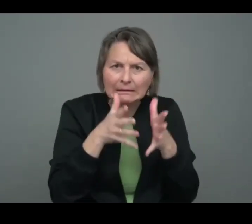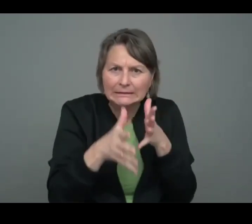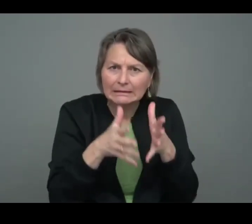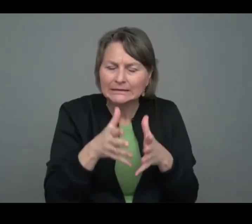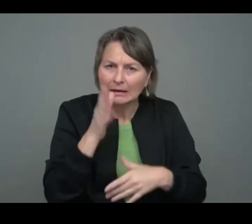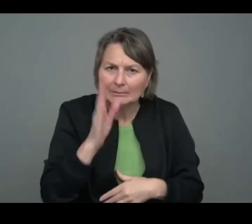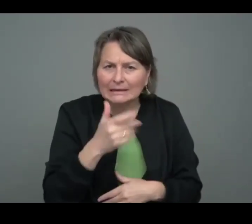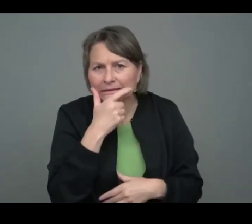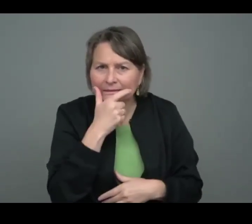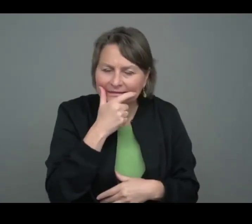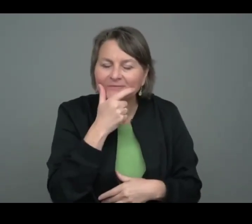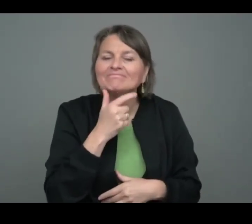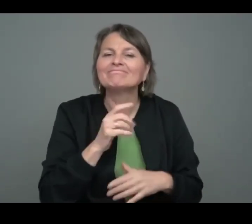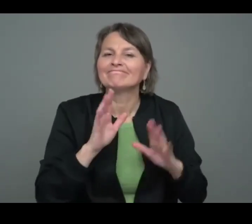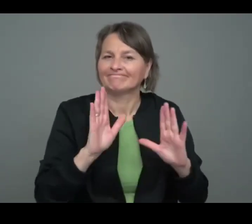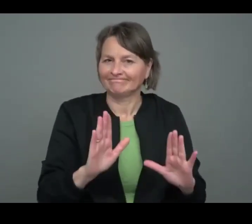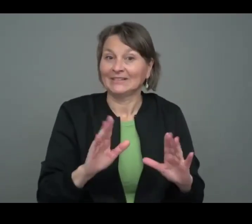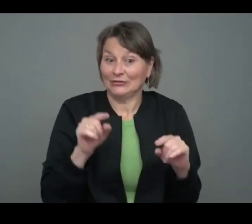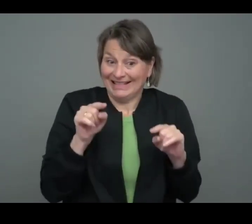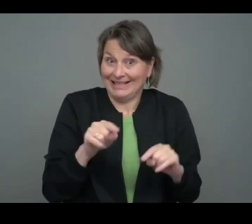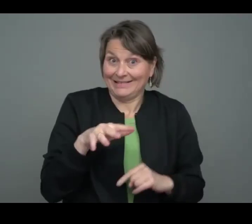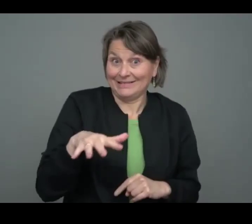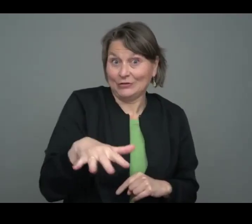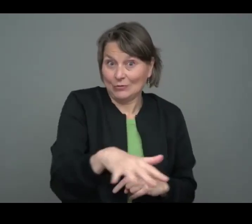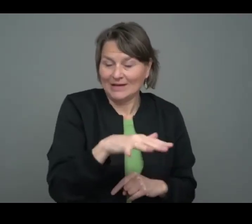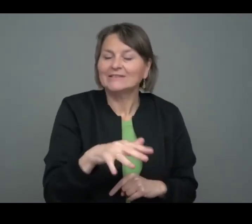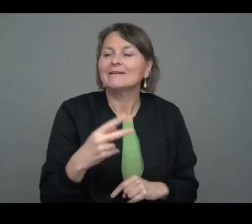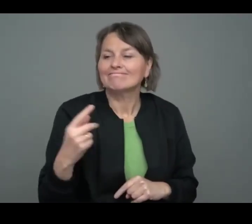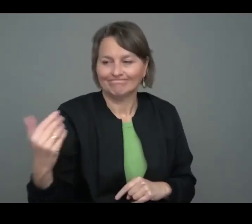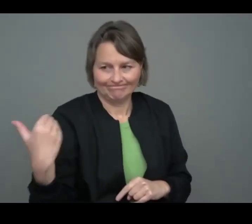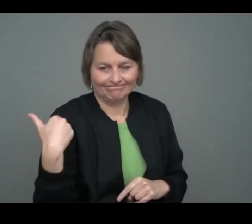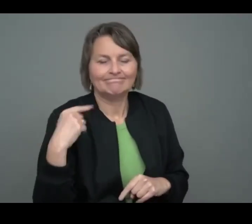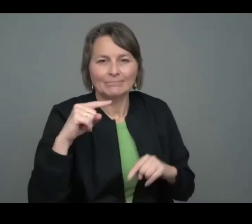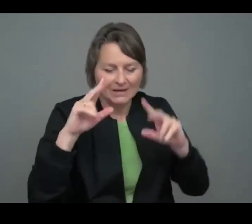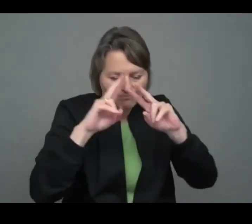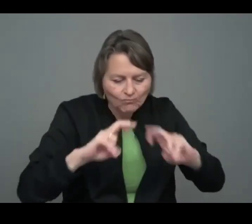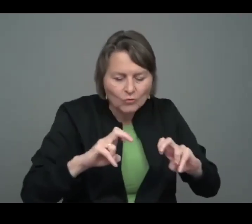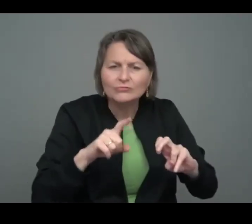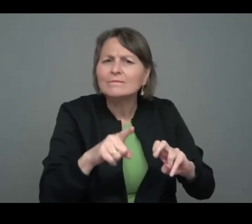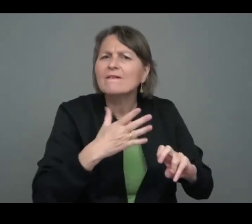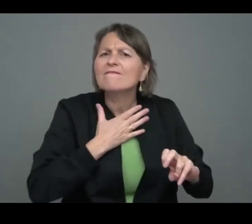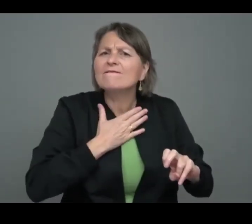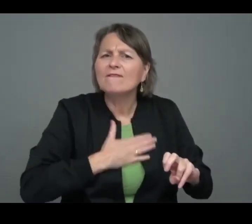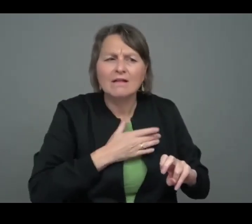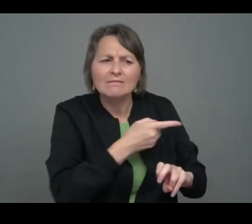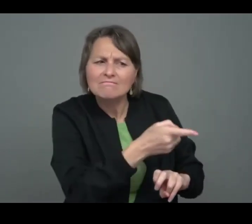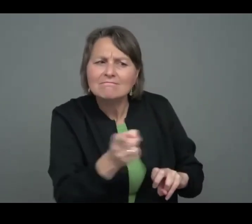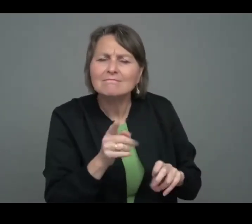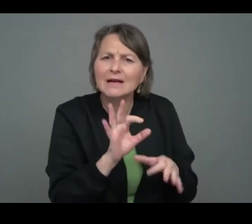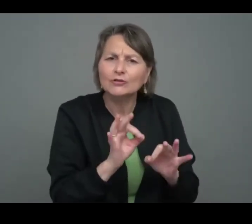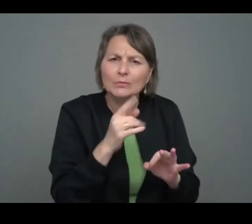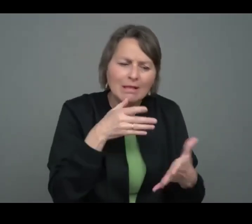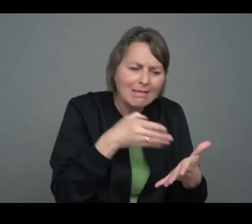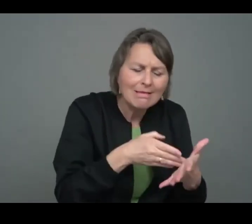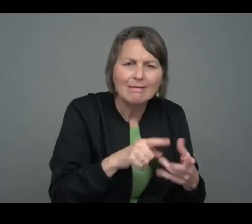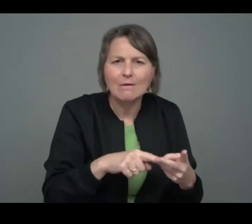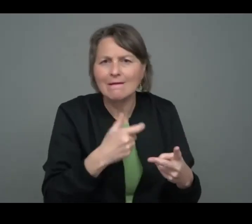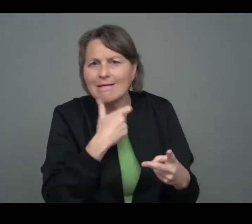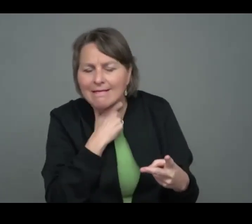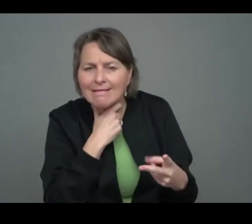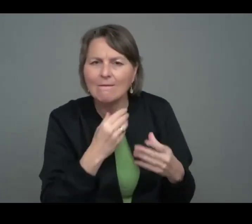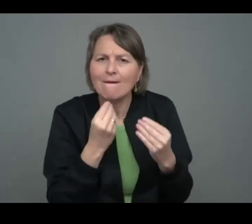thinking about these and how we can find the ways to contribute to sign language interpretation